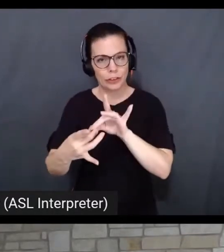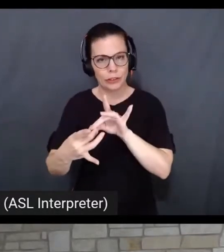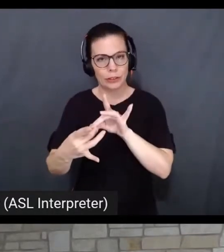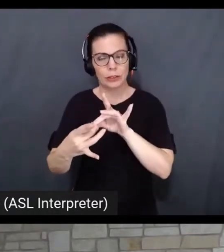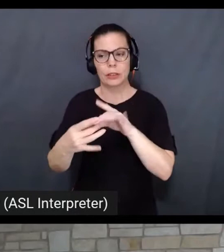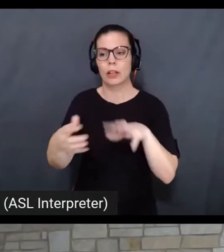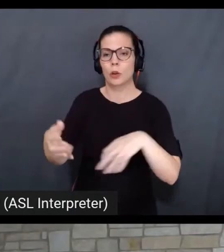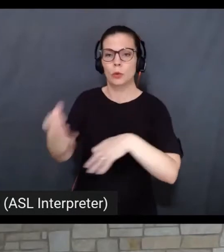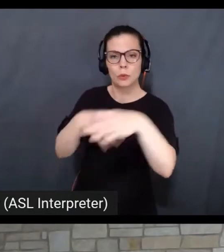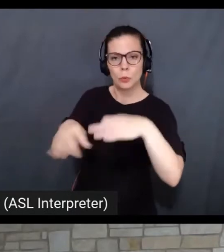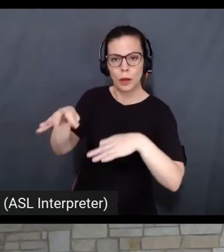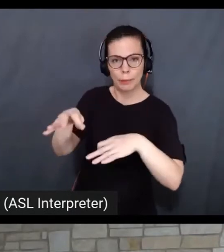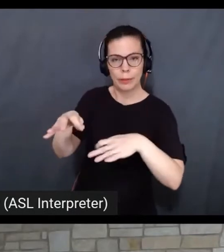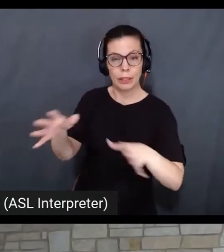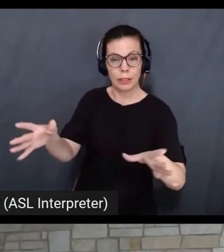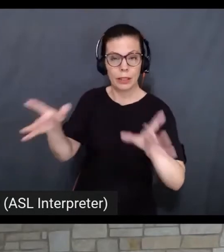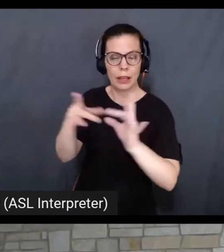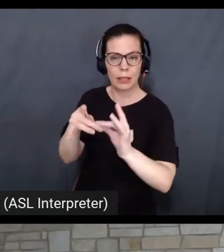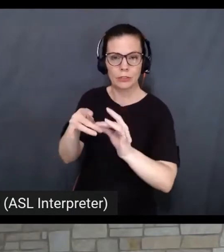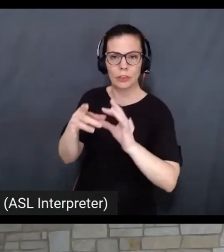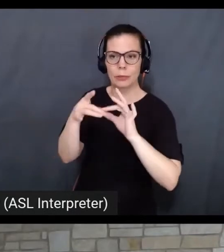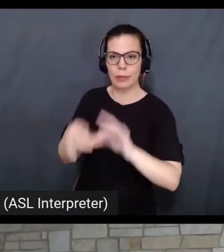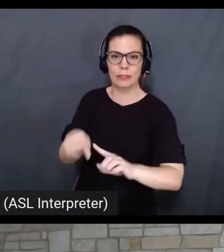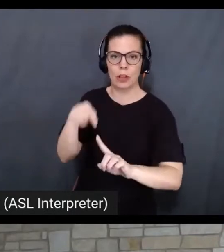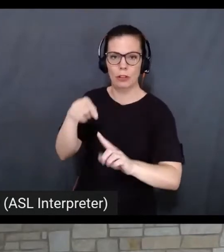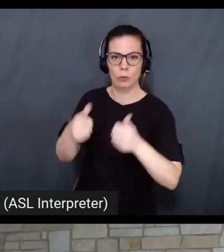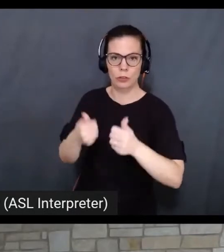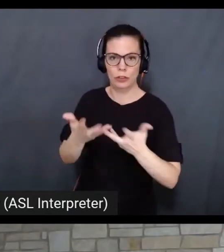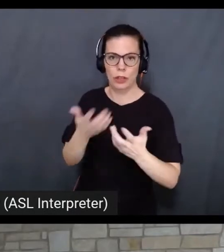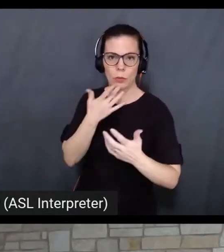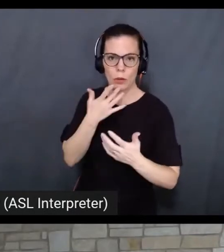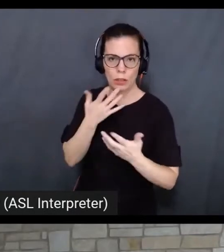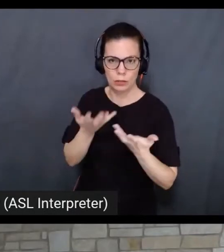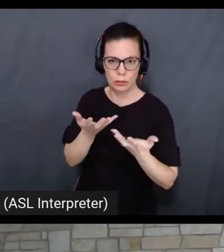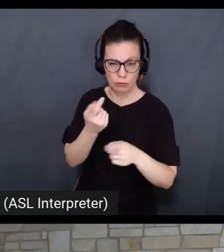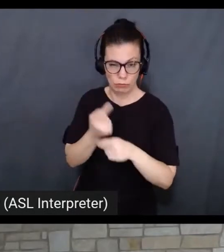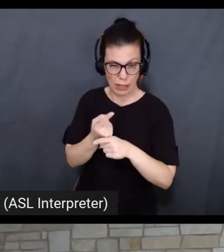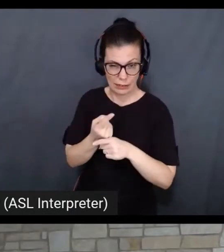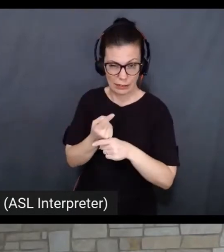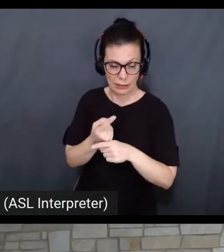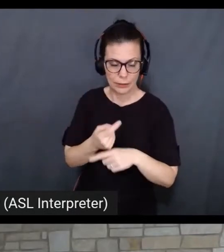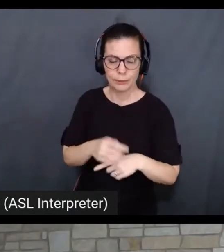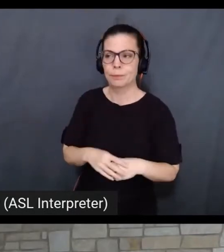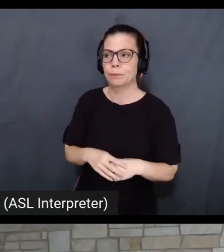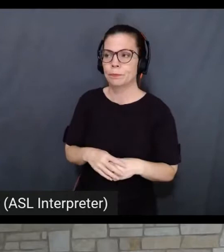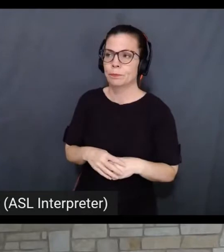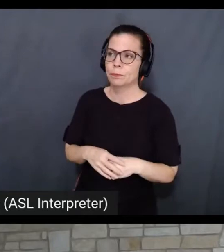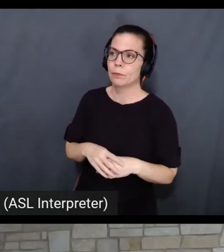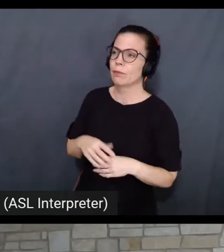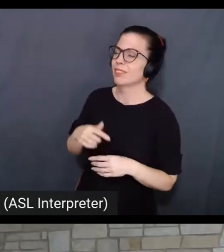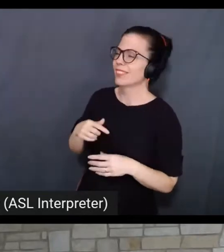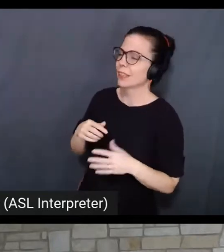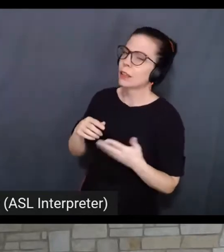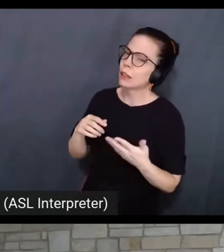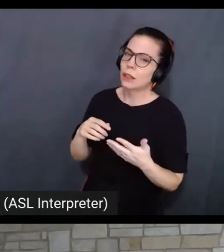based of whatever one that I wanna use, is that correct? Well, I would say not even so.